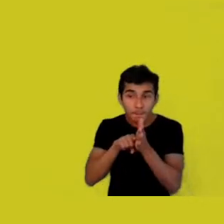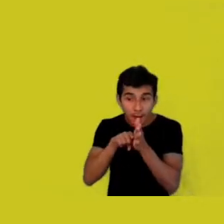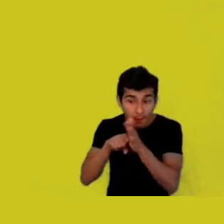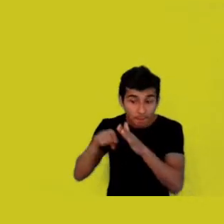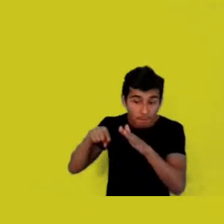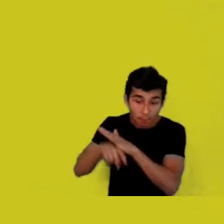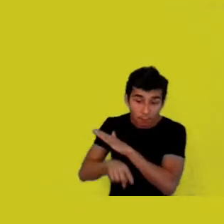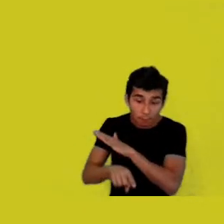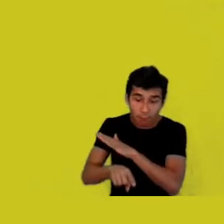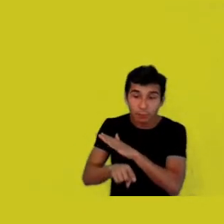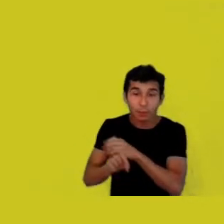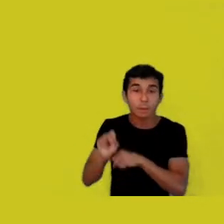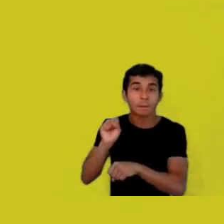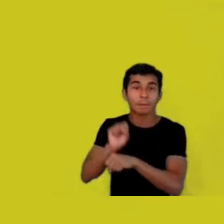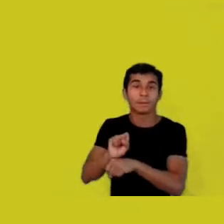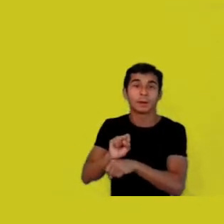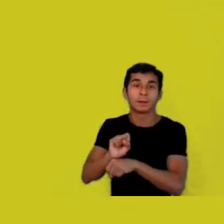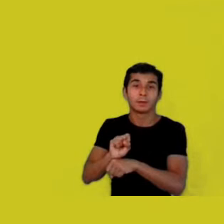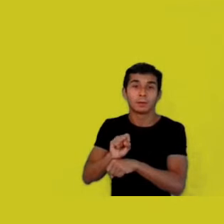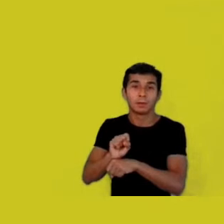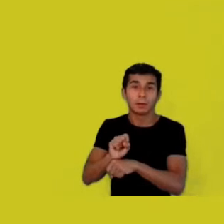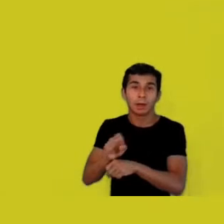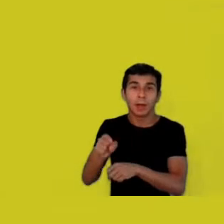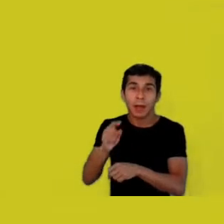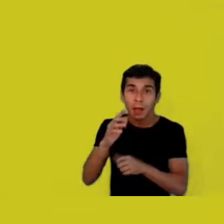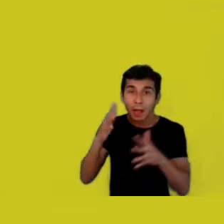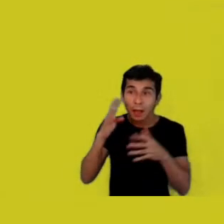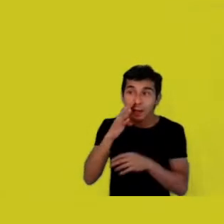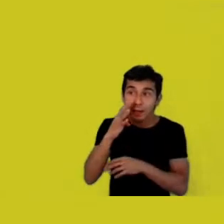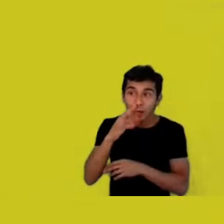and abandoned his work, he decided...